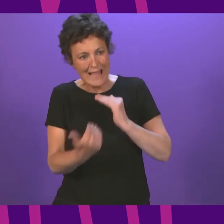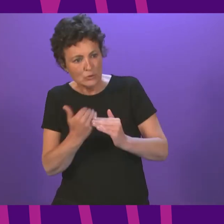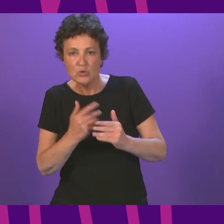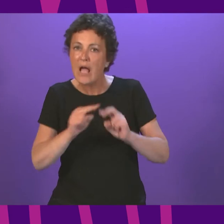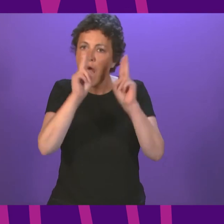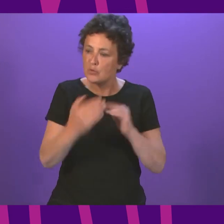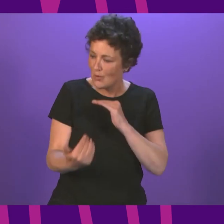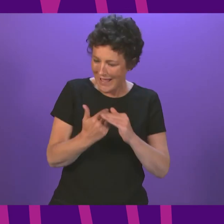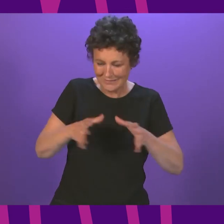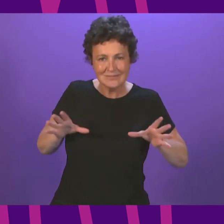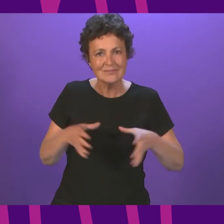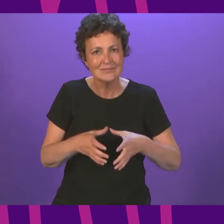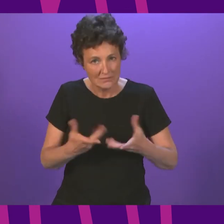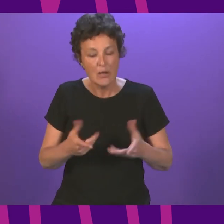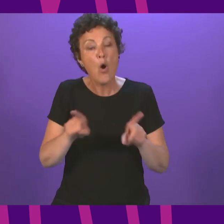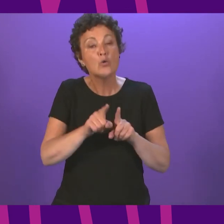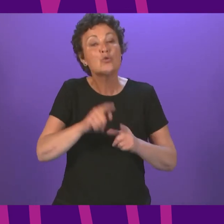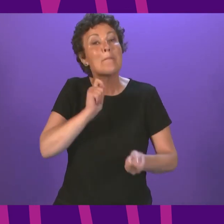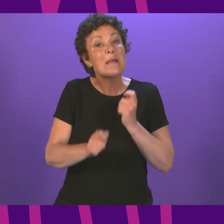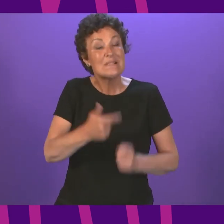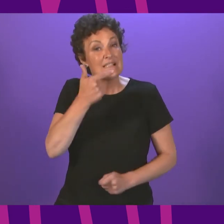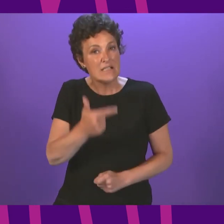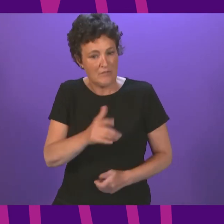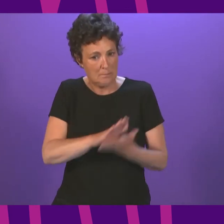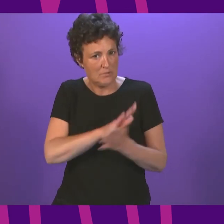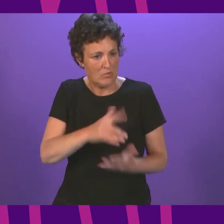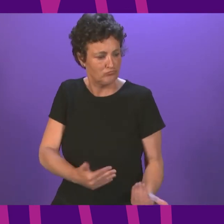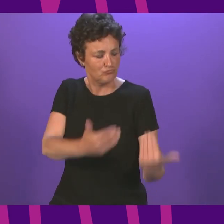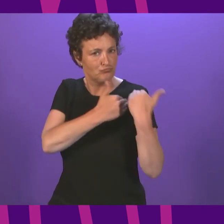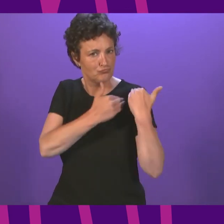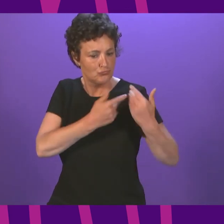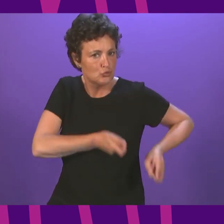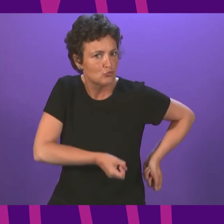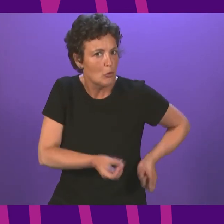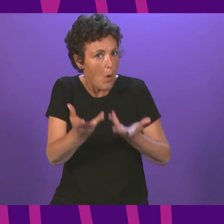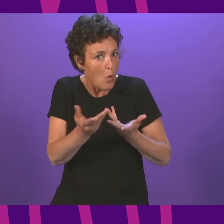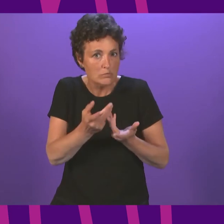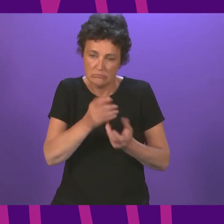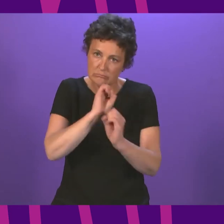Amendment 7 would insert a “Duty to report on effect of Act on live music”.